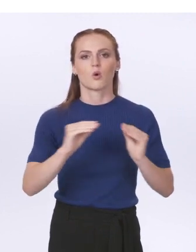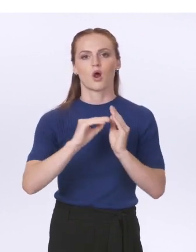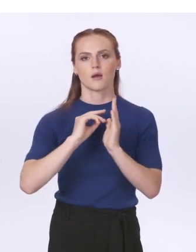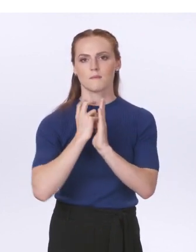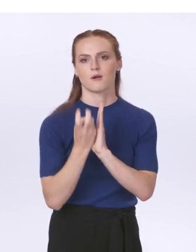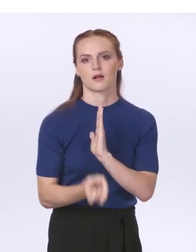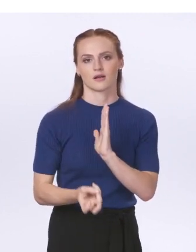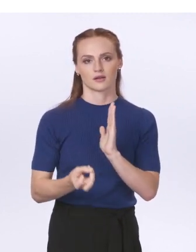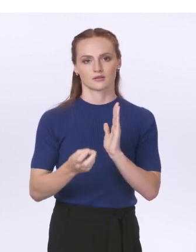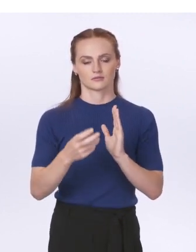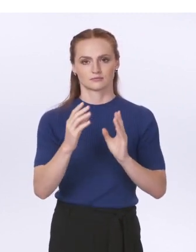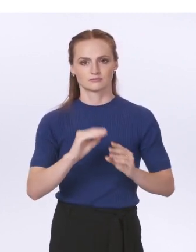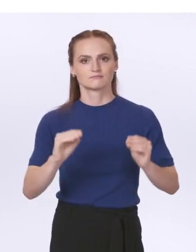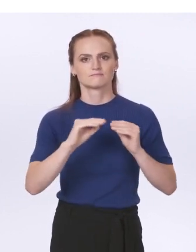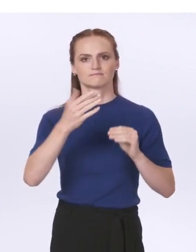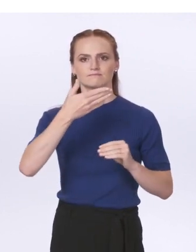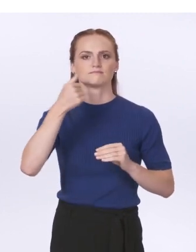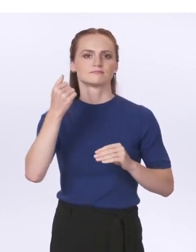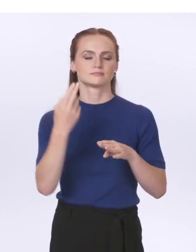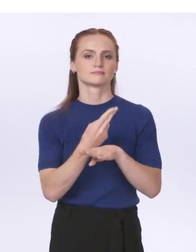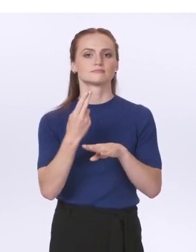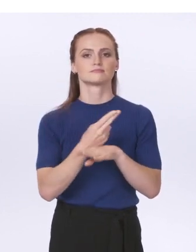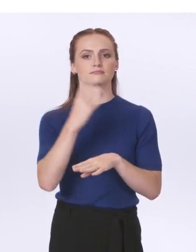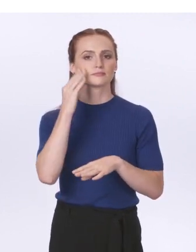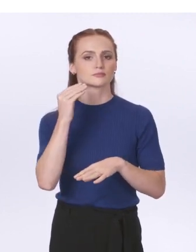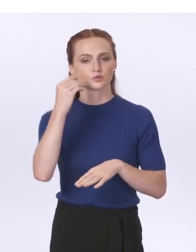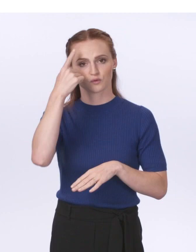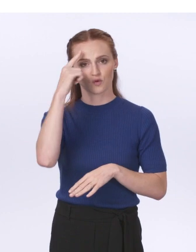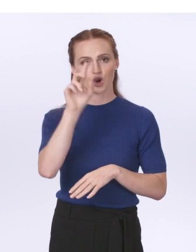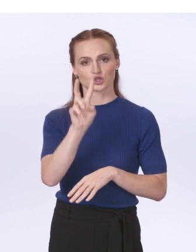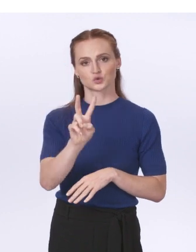and is a much better user experience for 2D interactions.